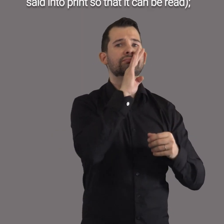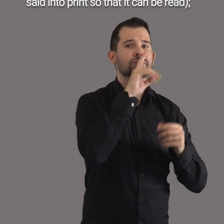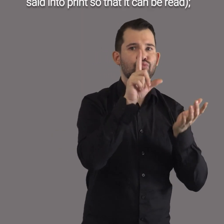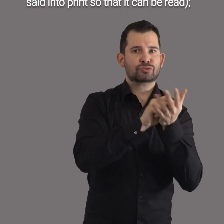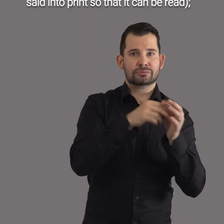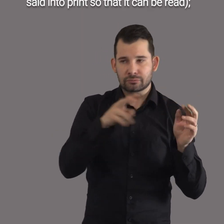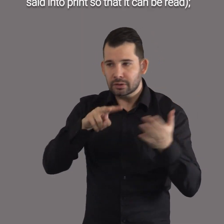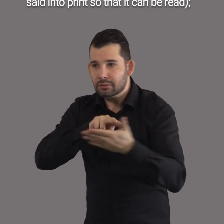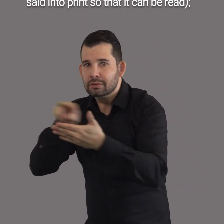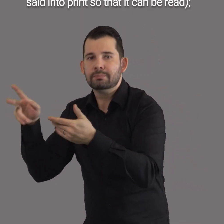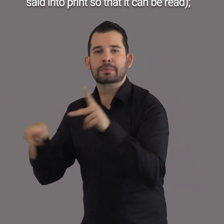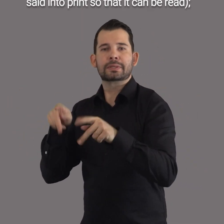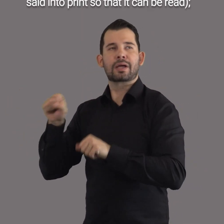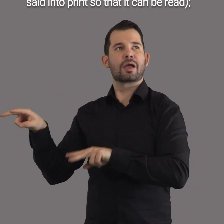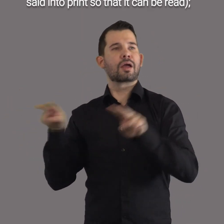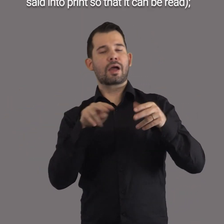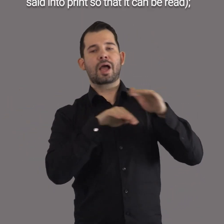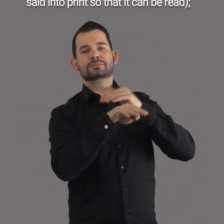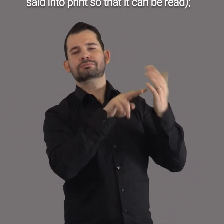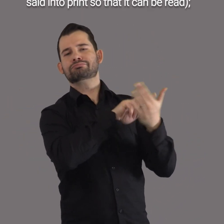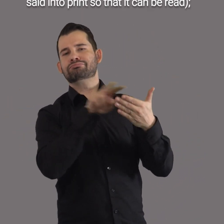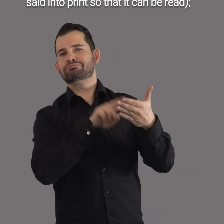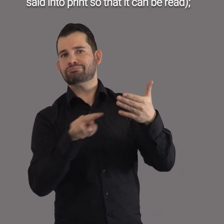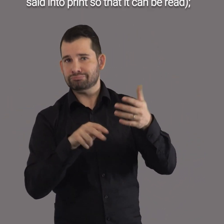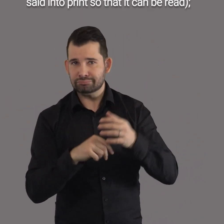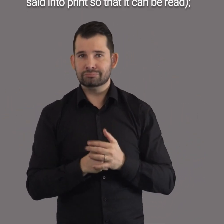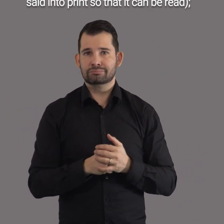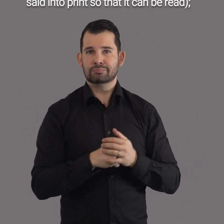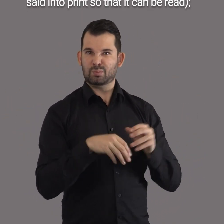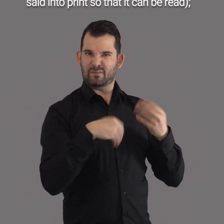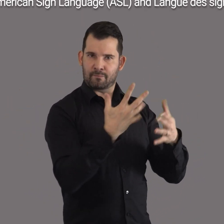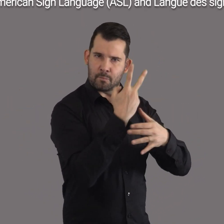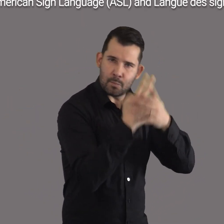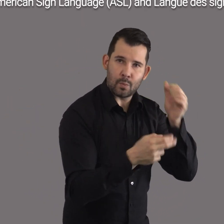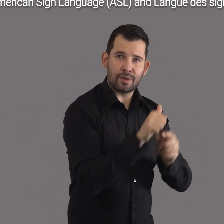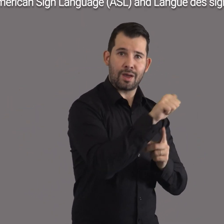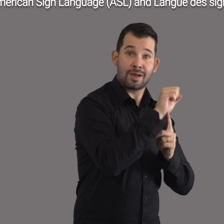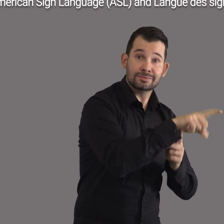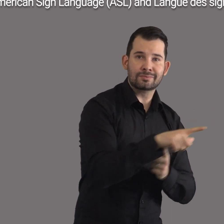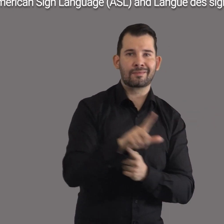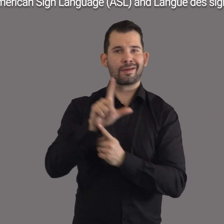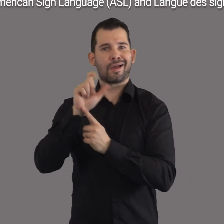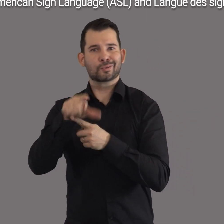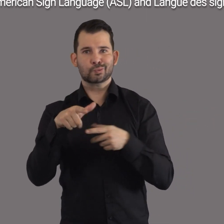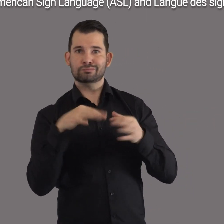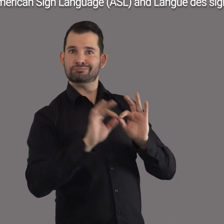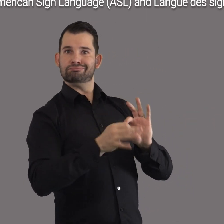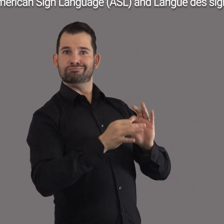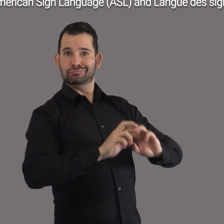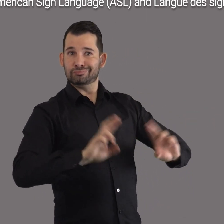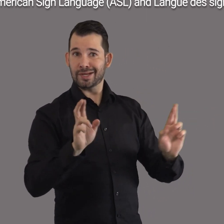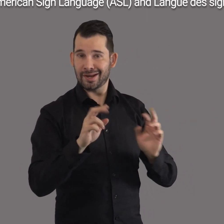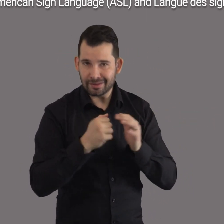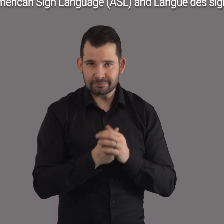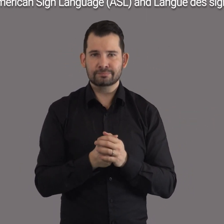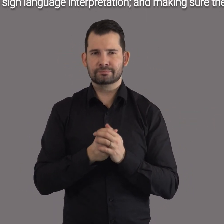said into print so that it can be read); providing both American Sign Language (ASL) and Langue des signes québécoise